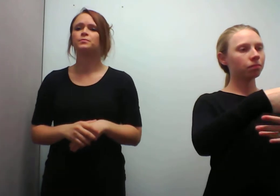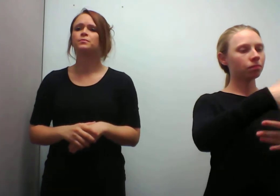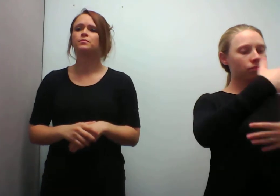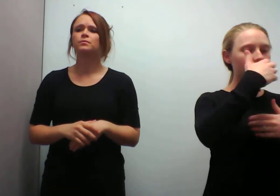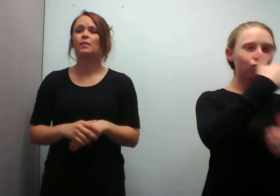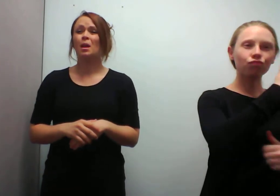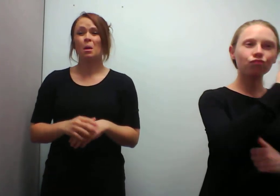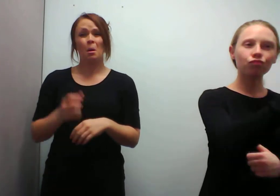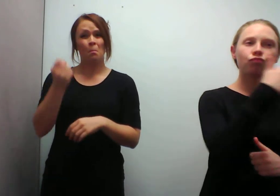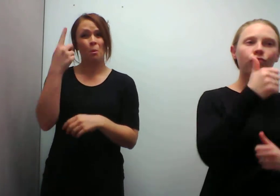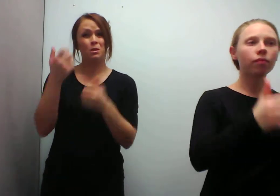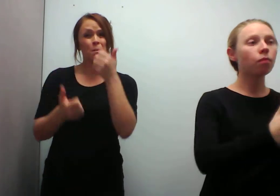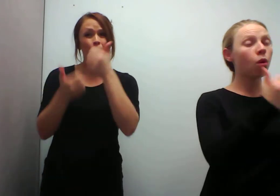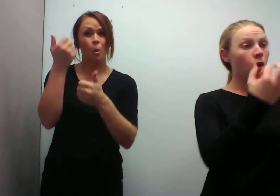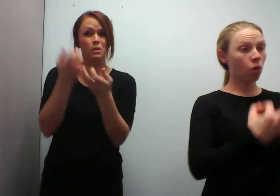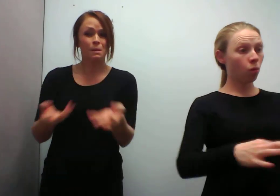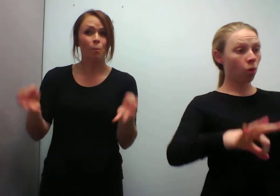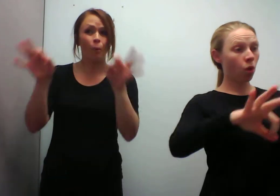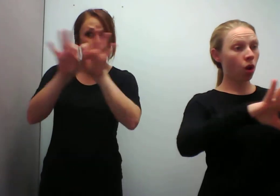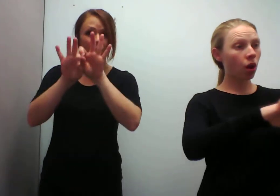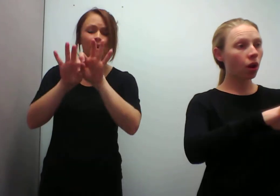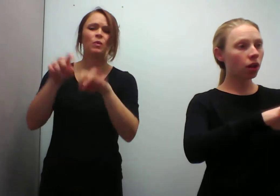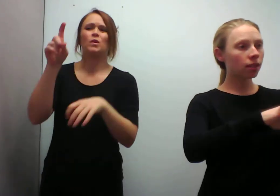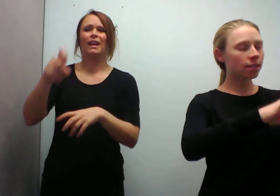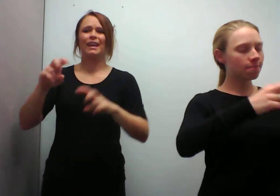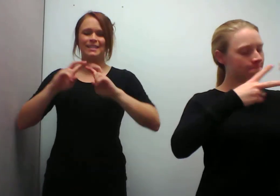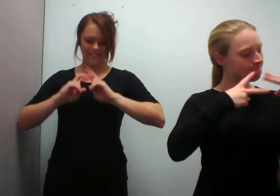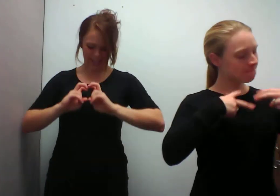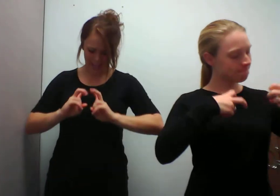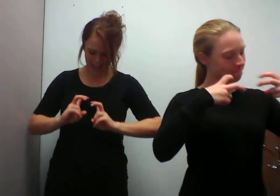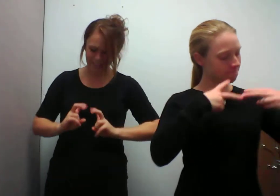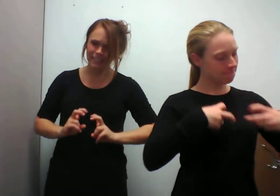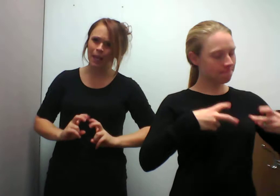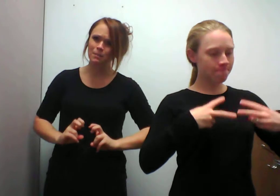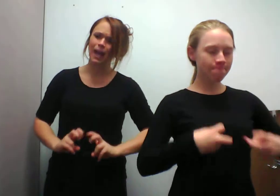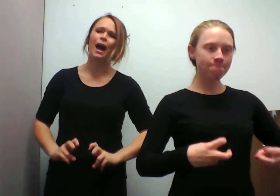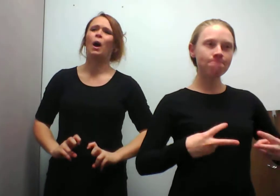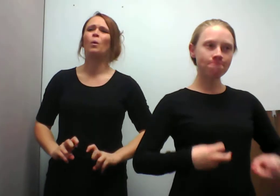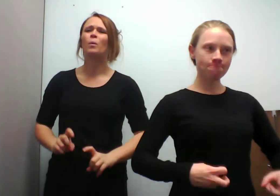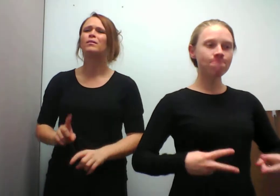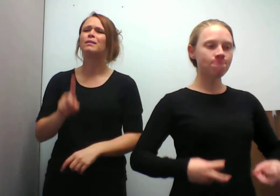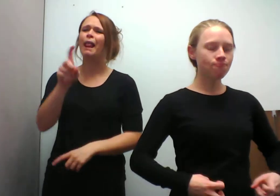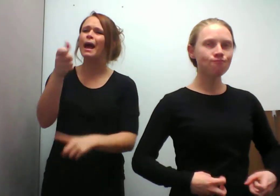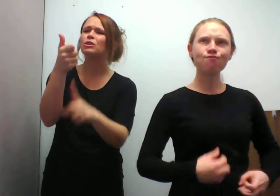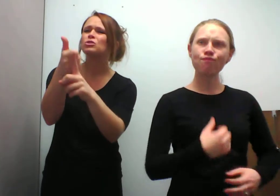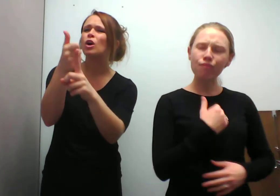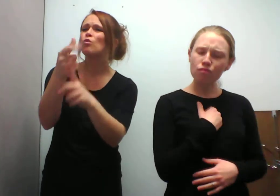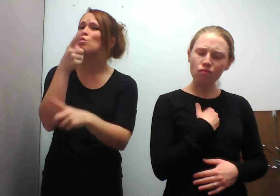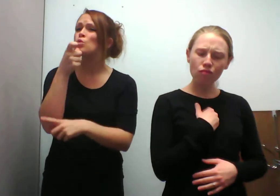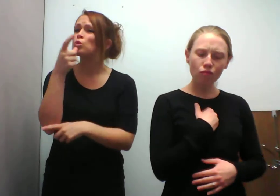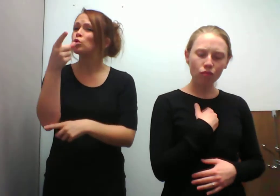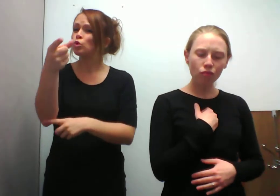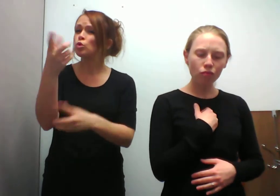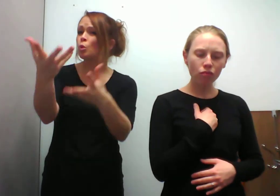But what is most important is that you need to dig deep down deep deep down and ask yourself who do you want to be?